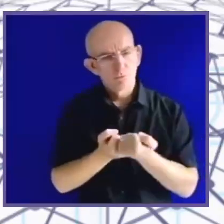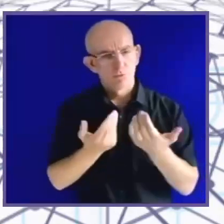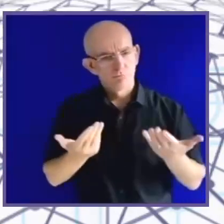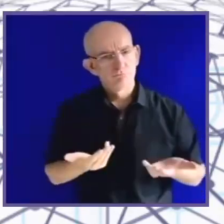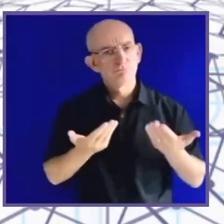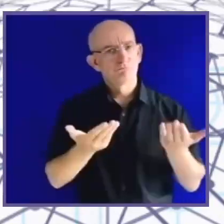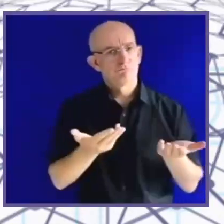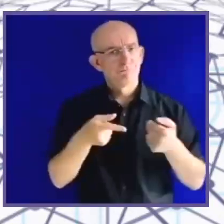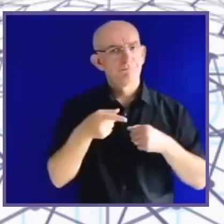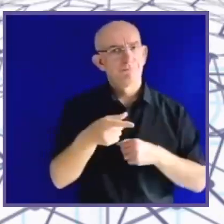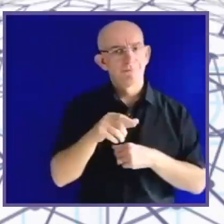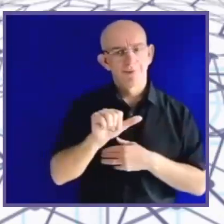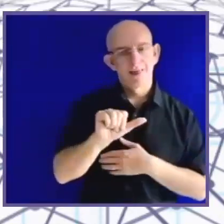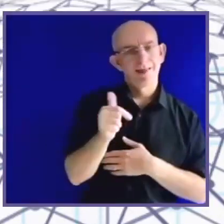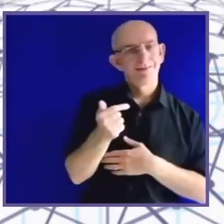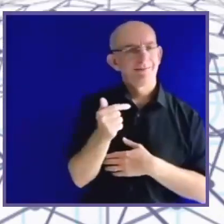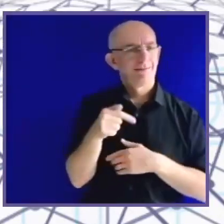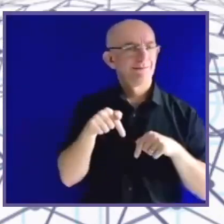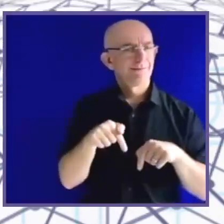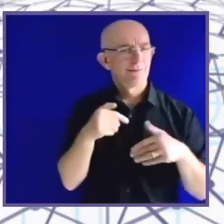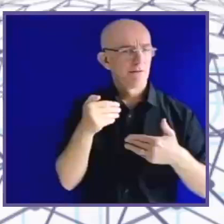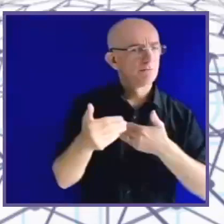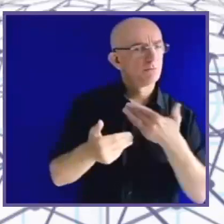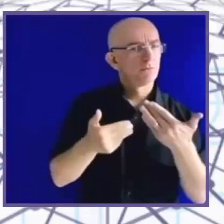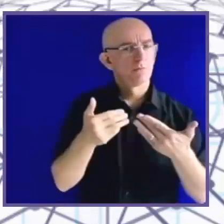East and North Africa.